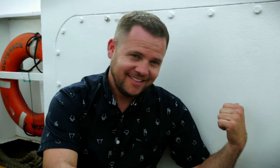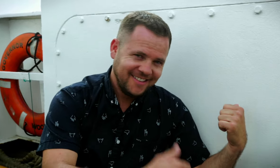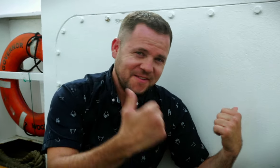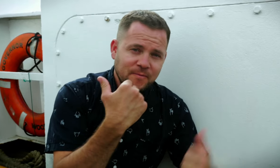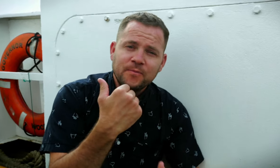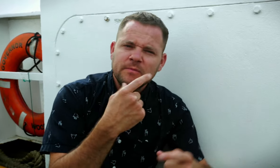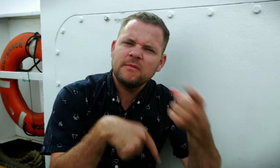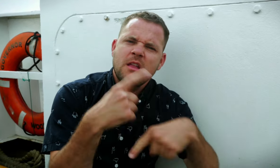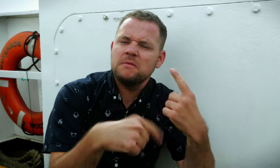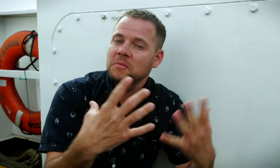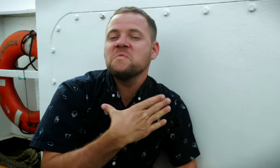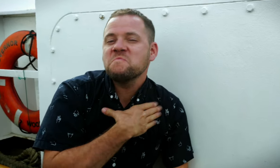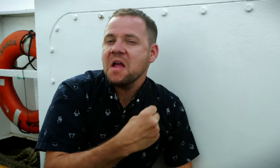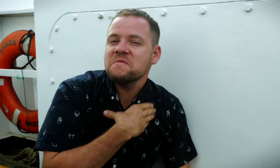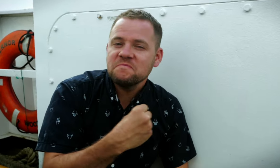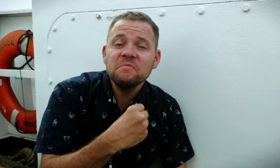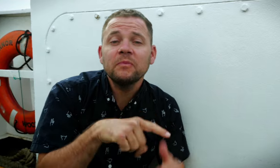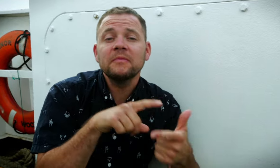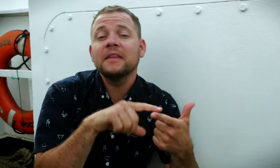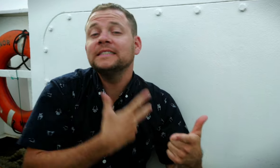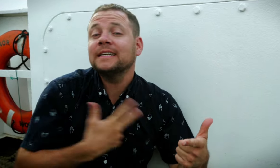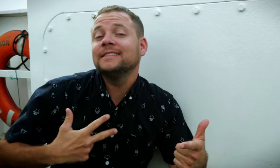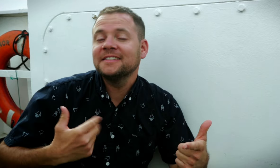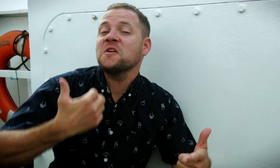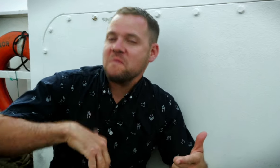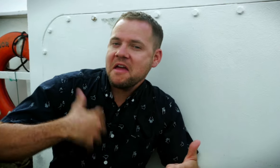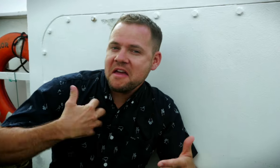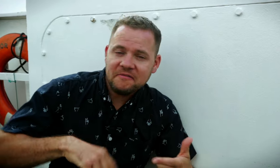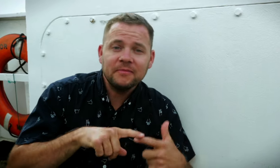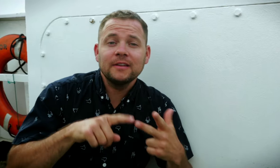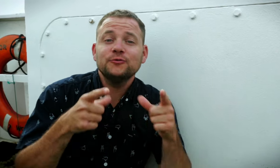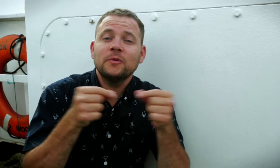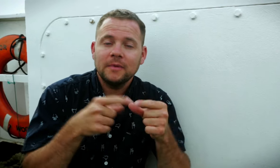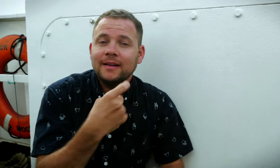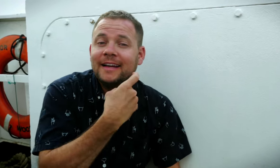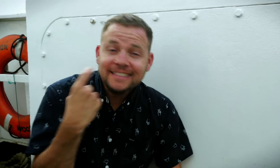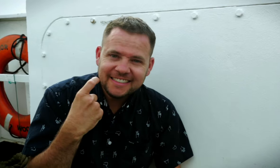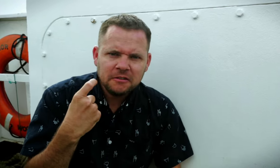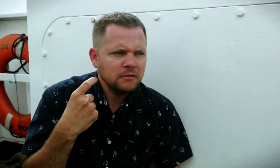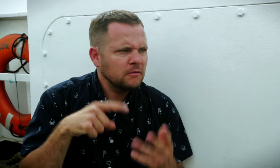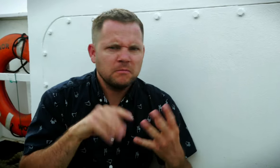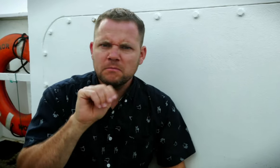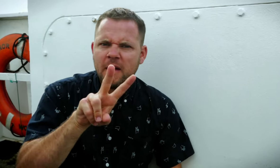Our sign is "white". In Danish, the sign is "white". In Japanese, the sign is "white".